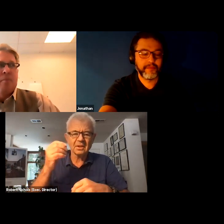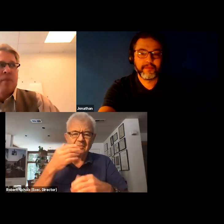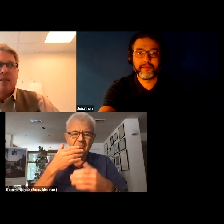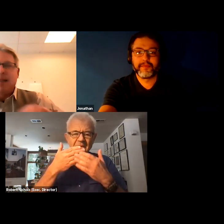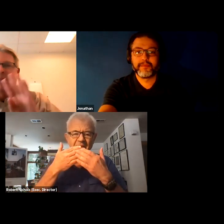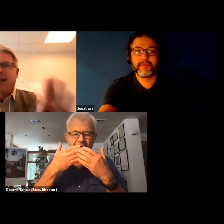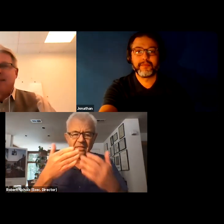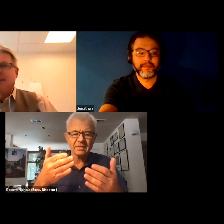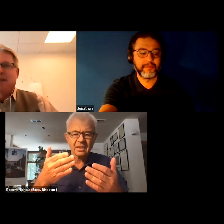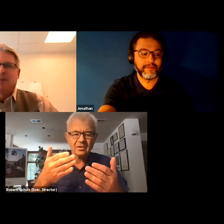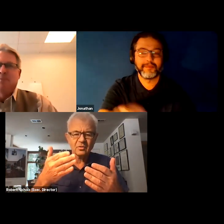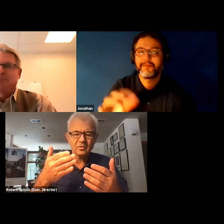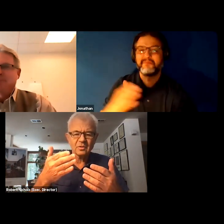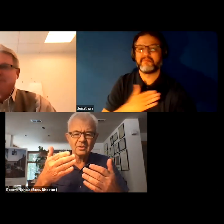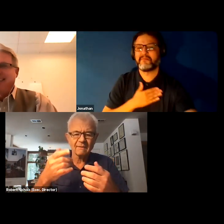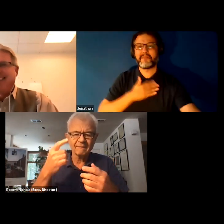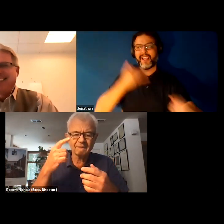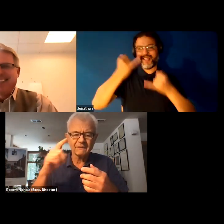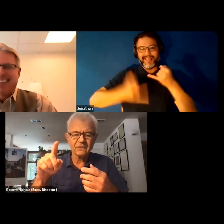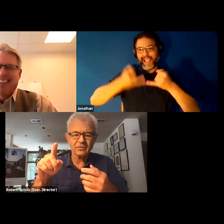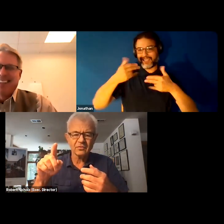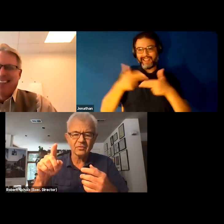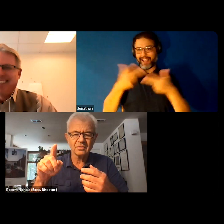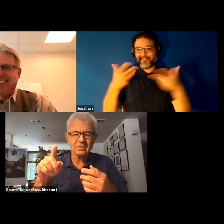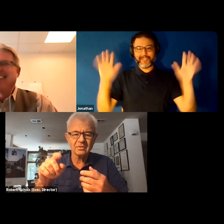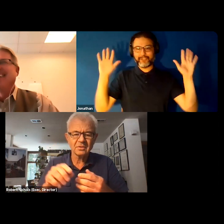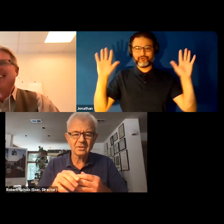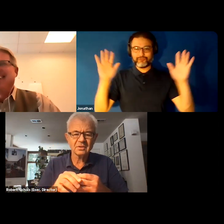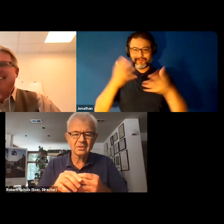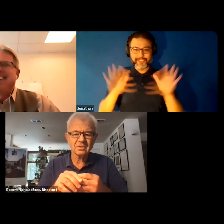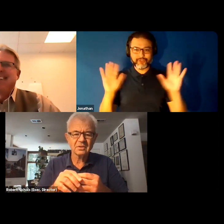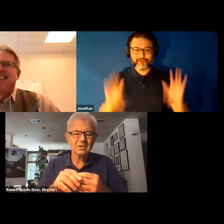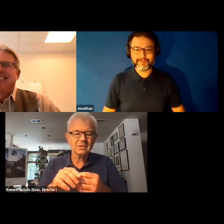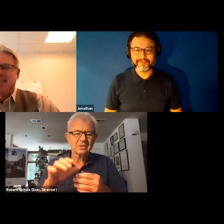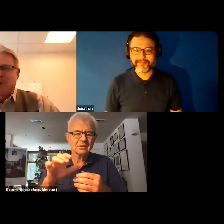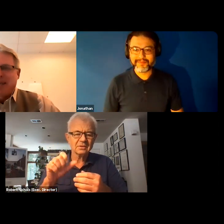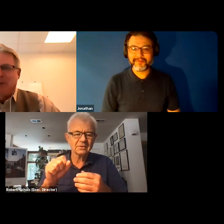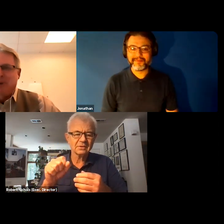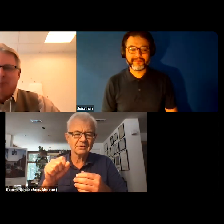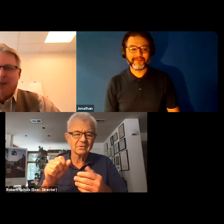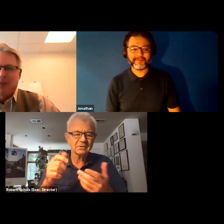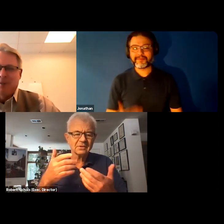That's the last slide anyway! So, thank you very much.